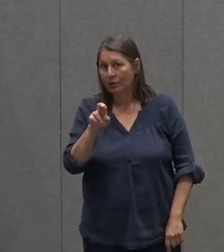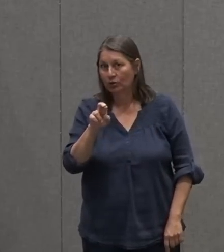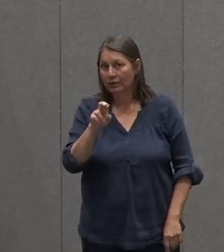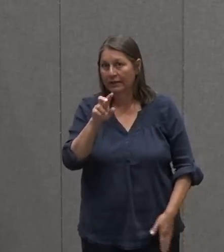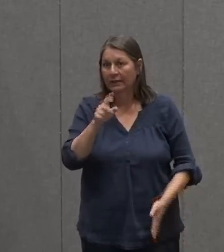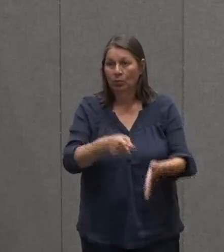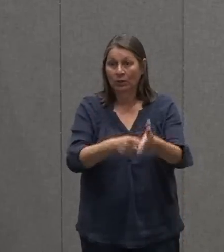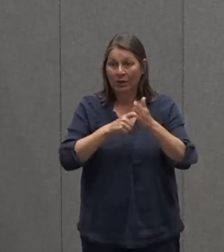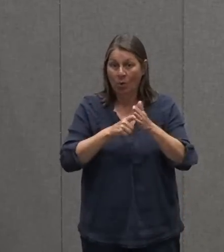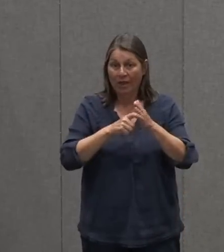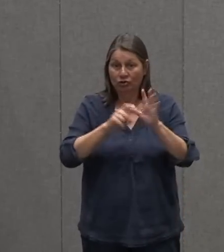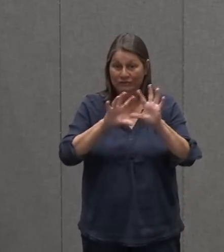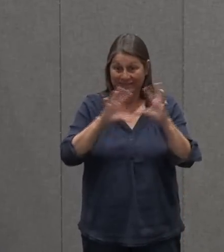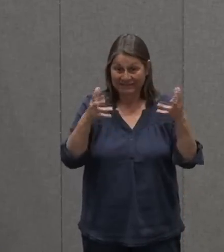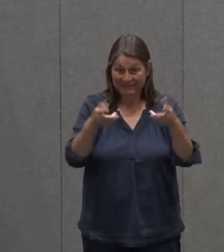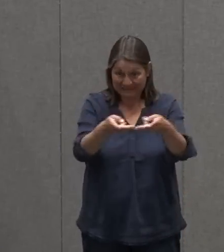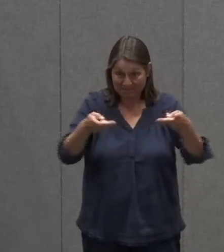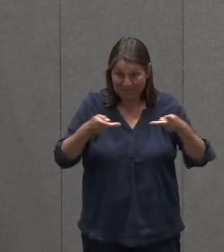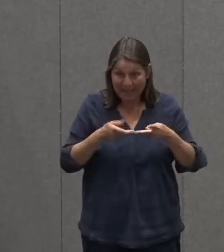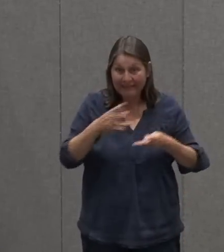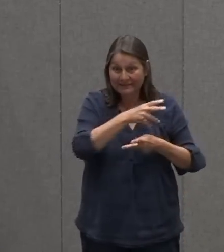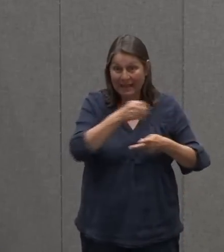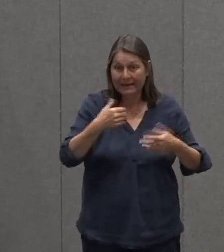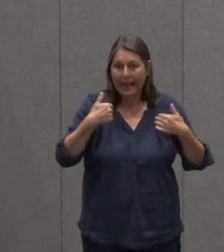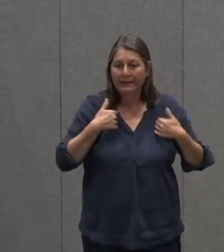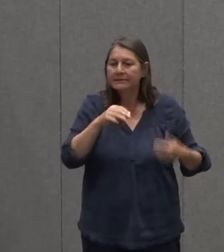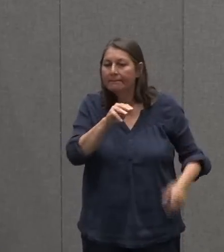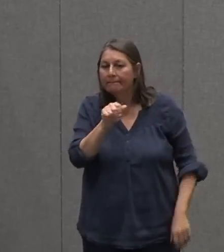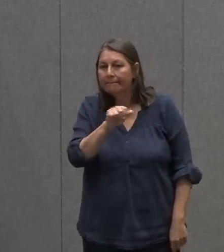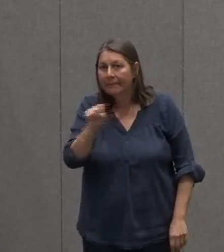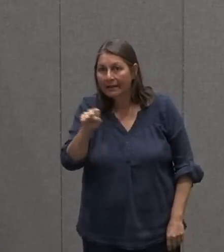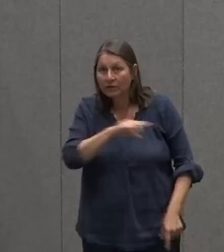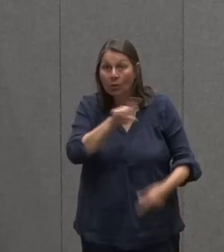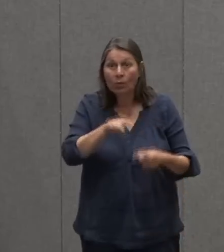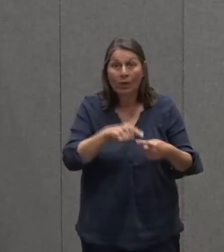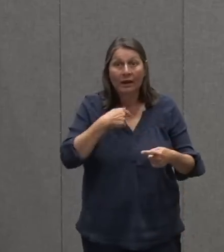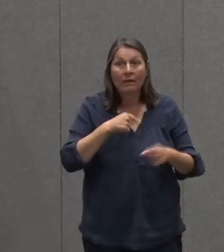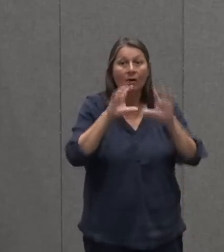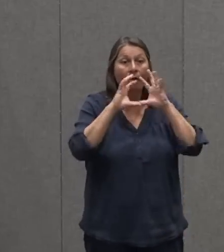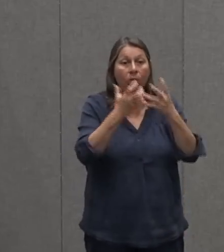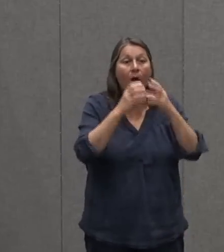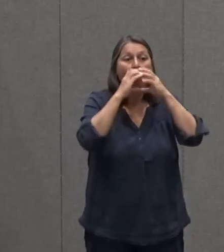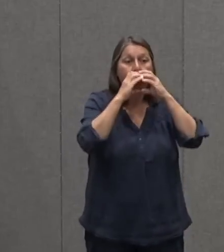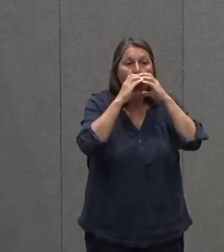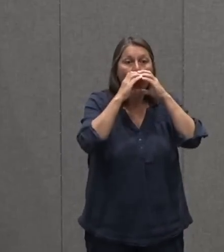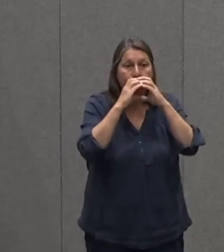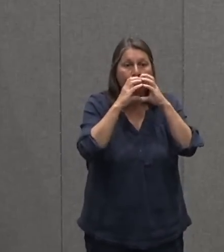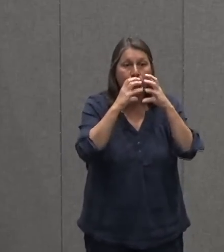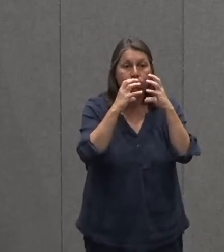And what I was blowing into the balloon air can also be referred to as particles.